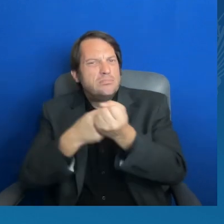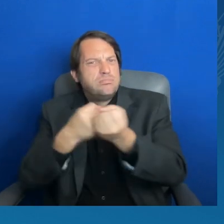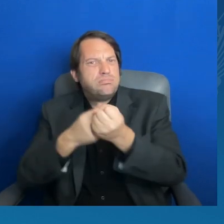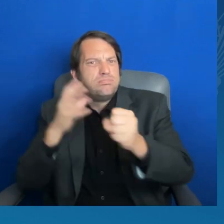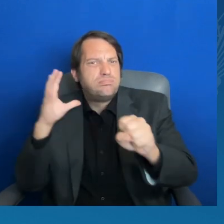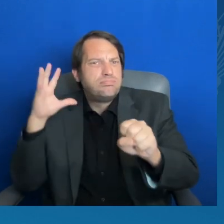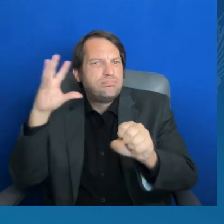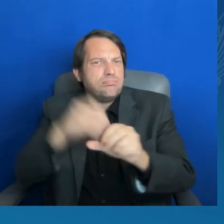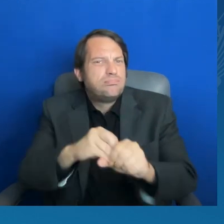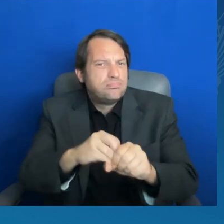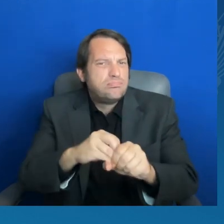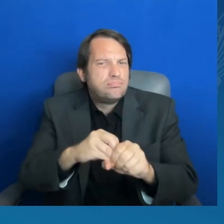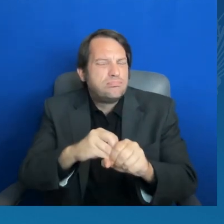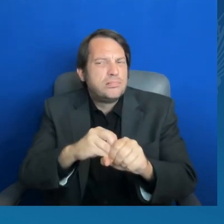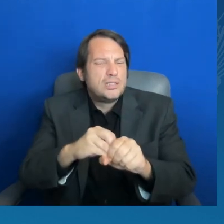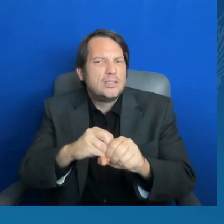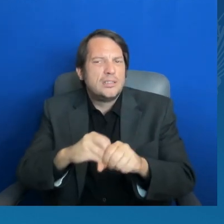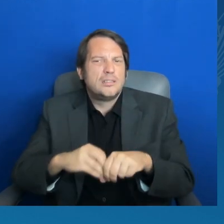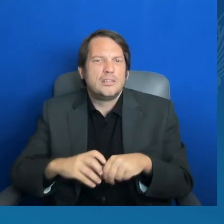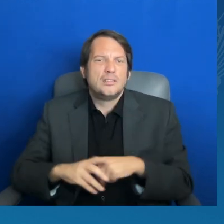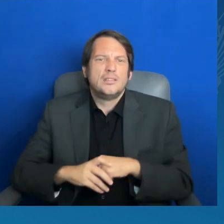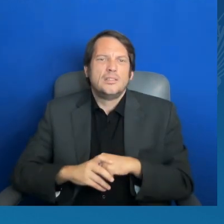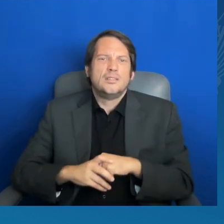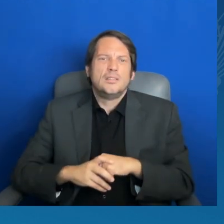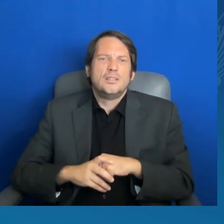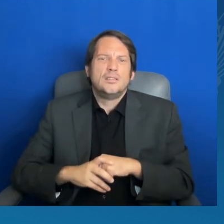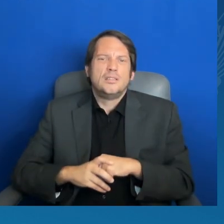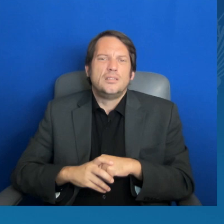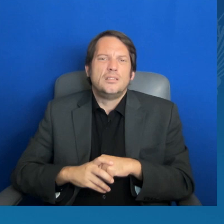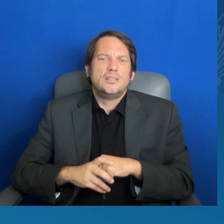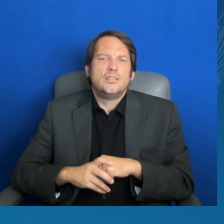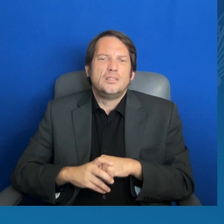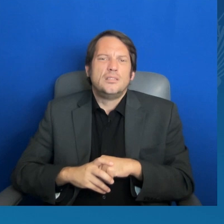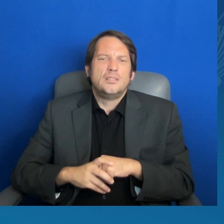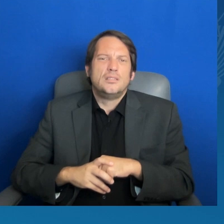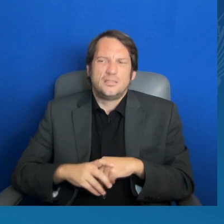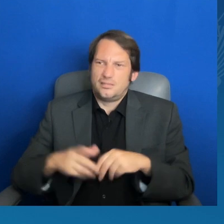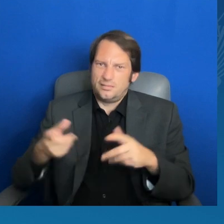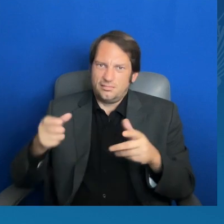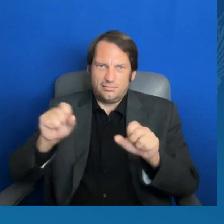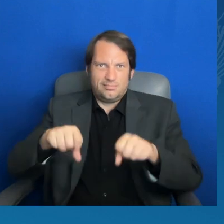as I said earlier, the effect of this violence -- and we are talking about a violent act. Right?